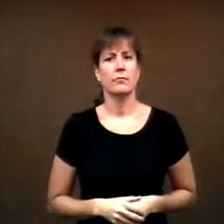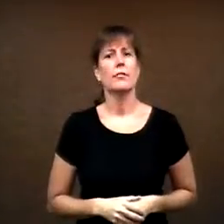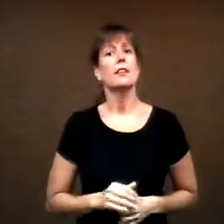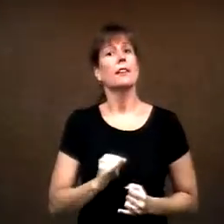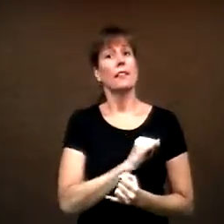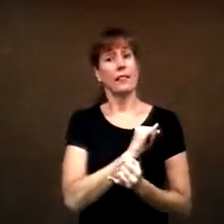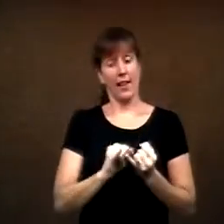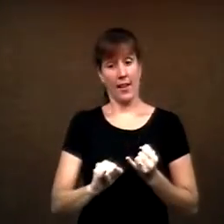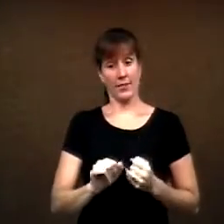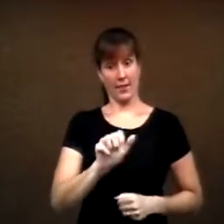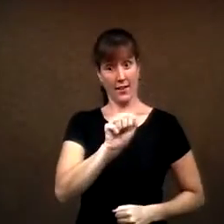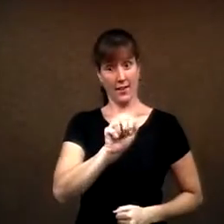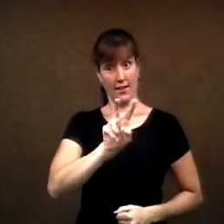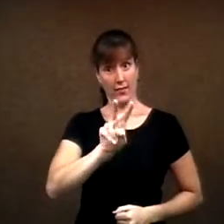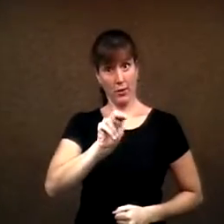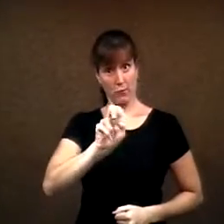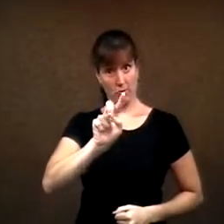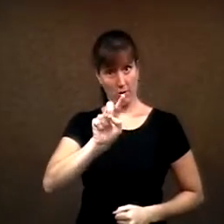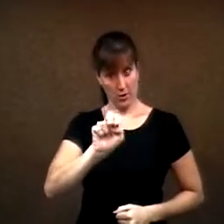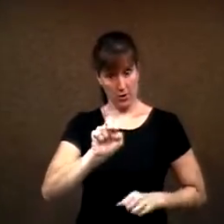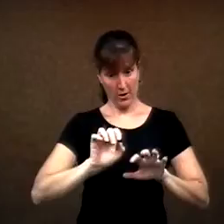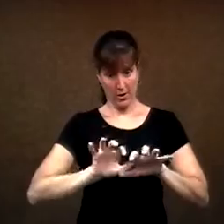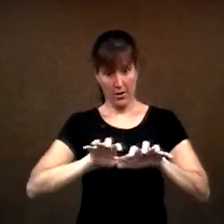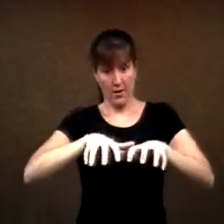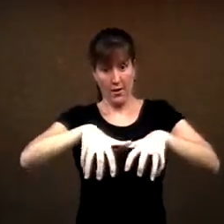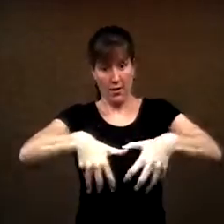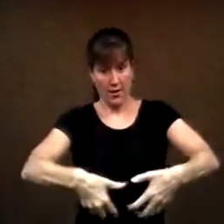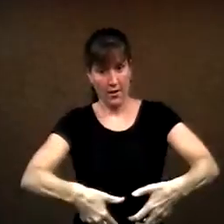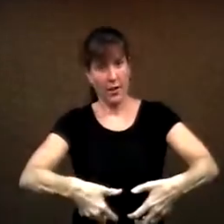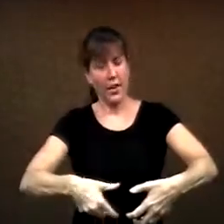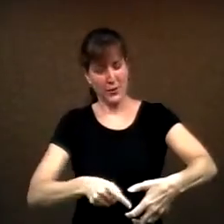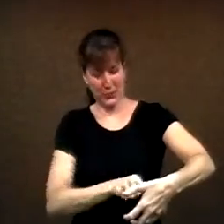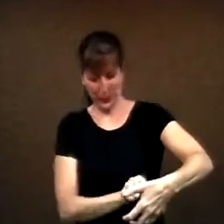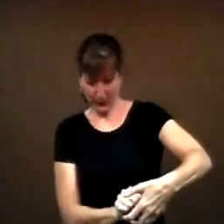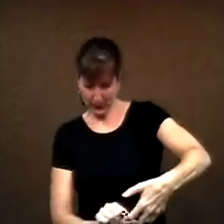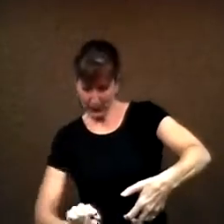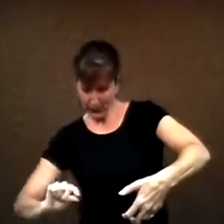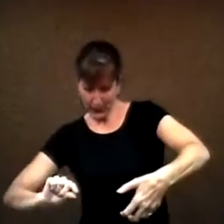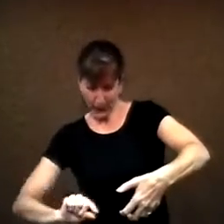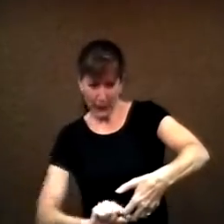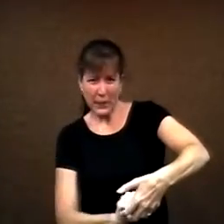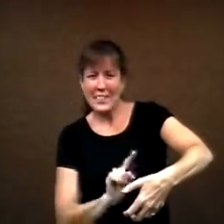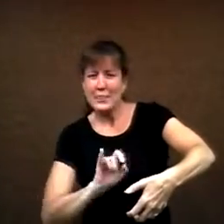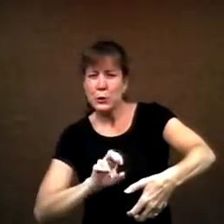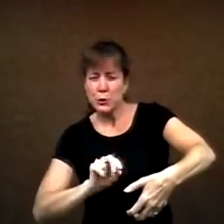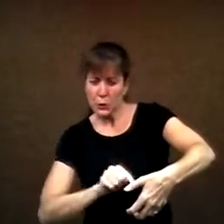bundle, impulses are delivered to the discrete, minute tissues, in the *bottom* of the ventricles,